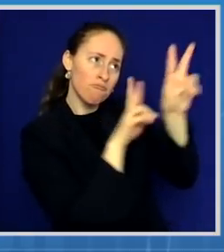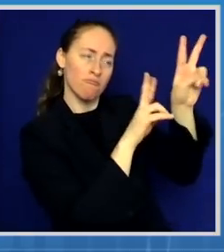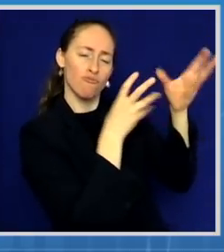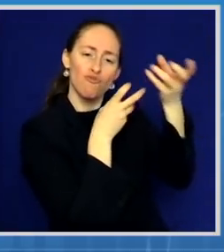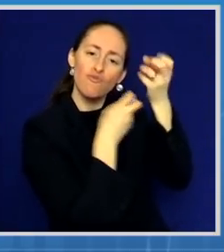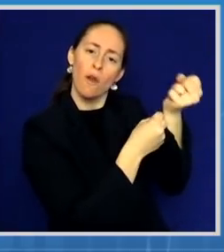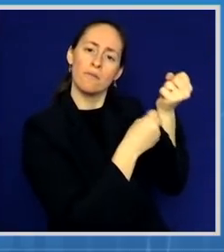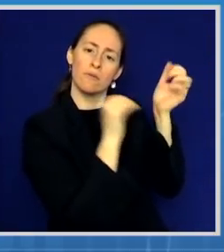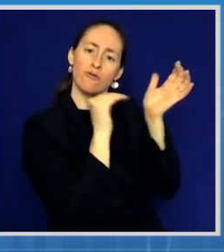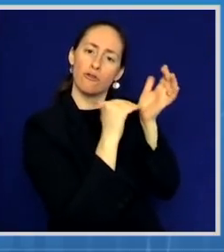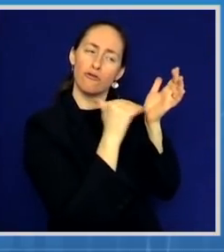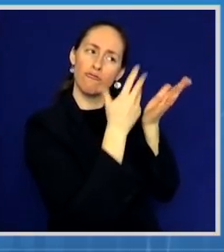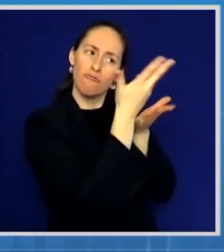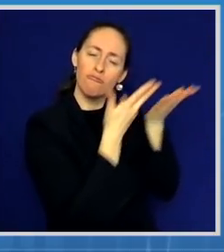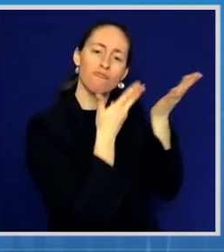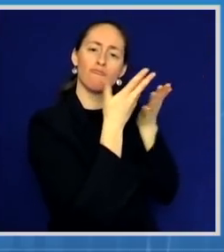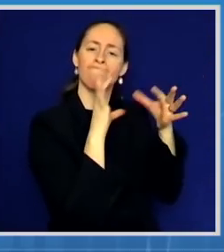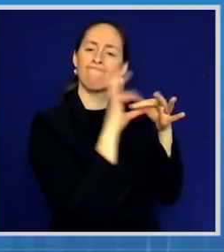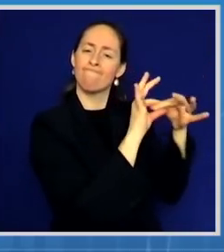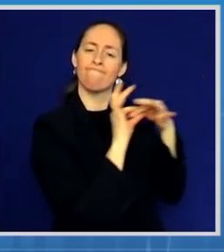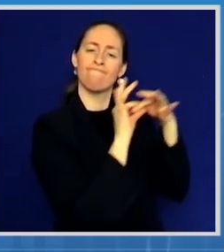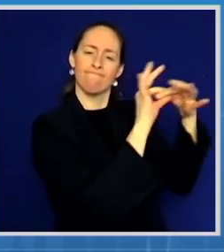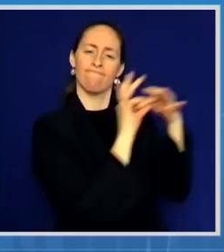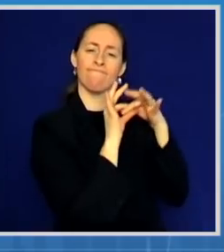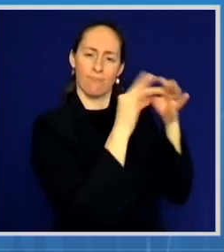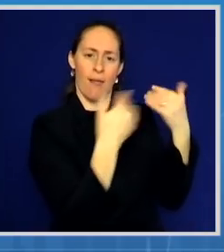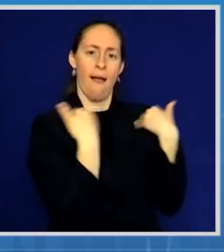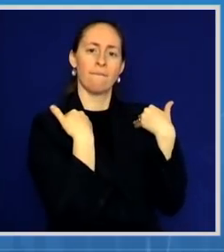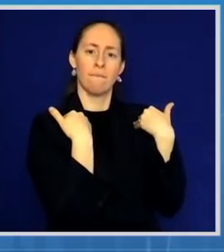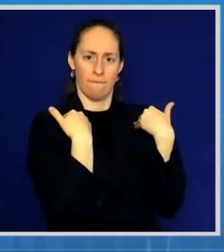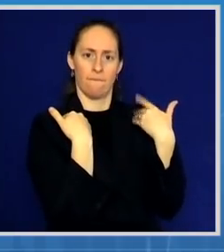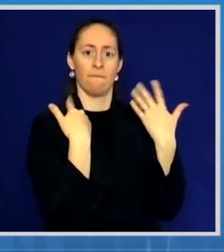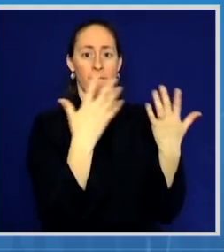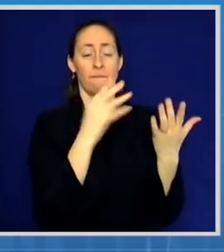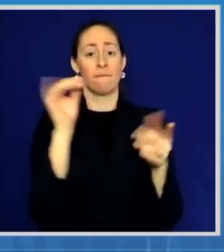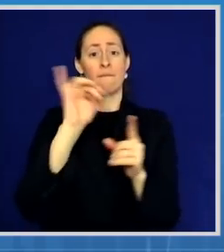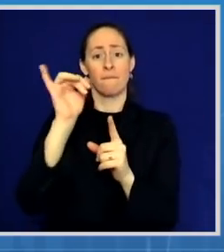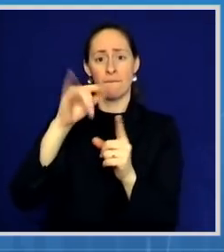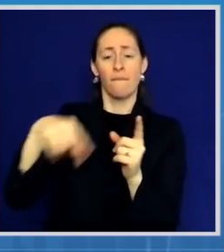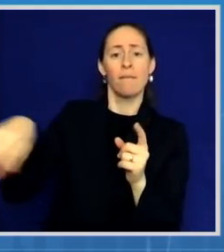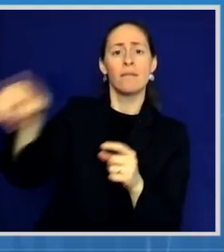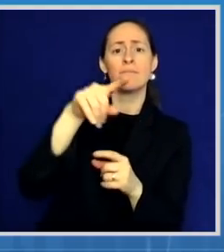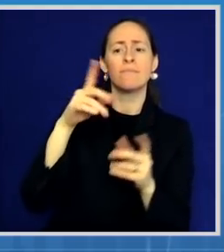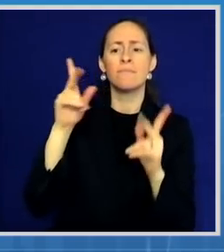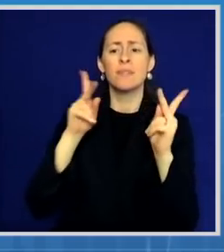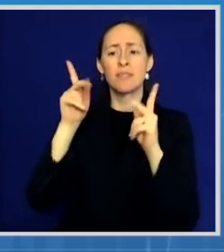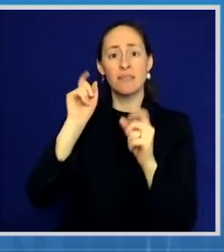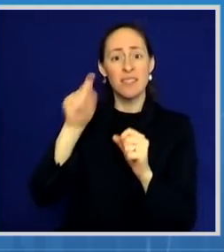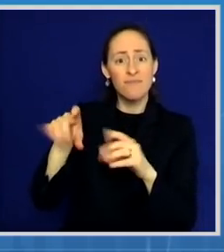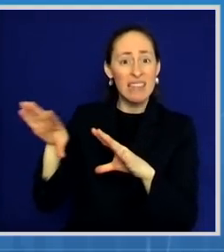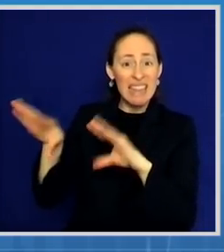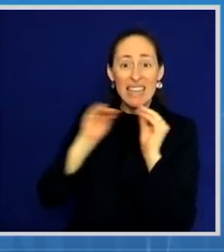Helping get workers paid time off, as Dr. Murthy's talked about the action the president took last week